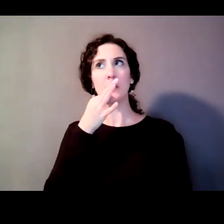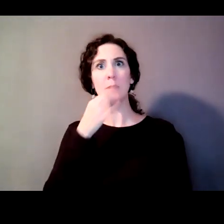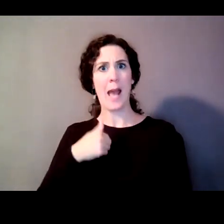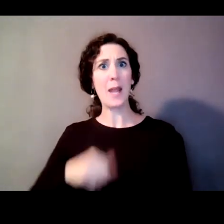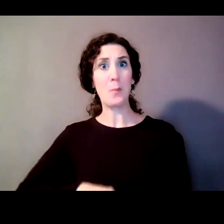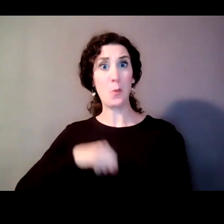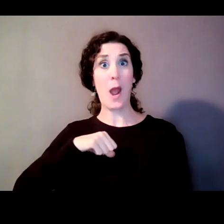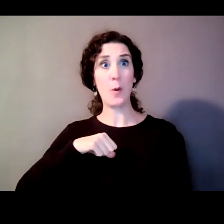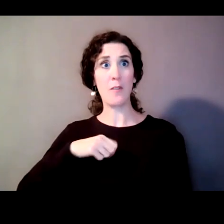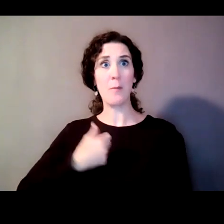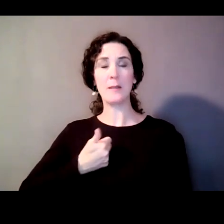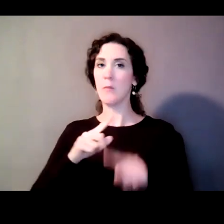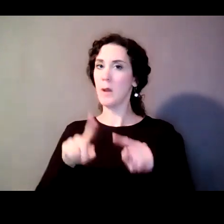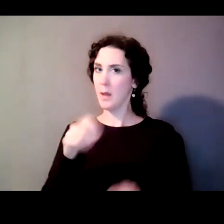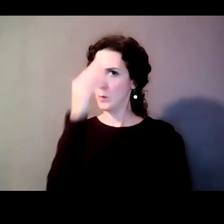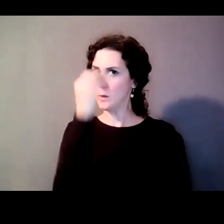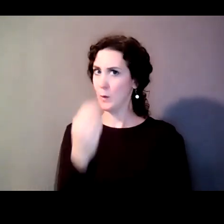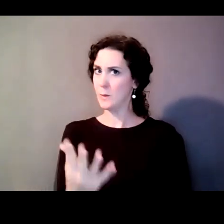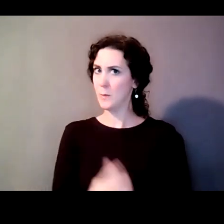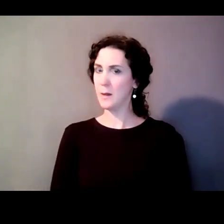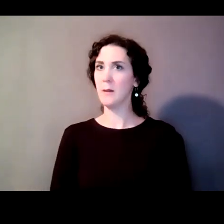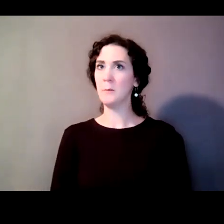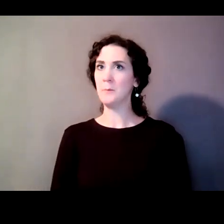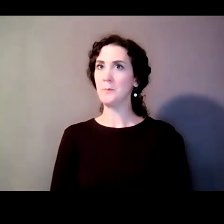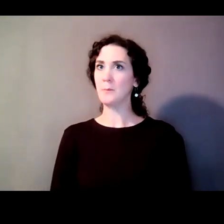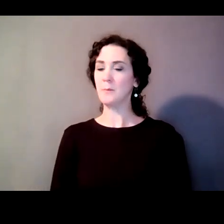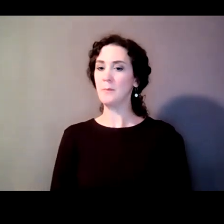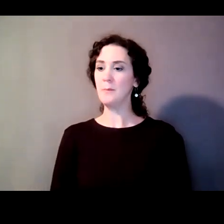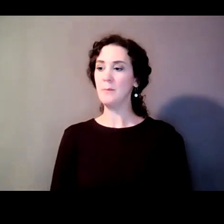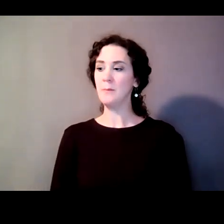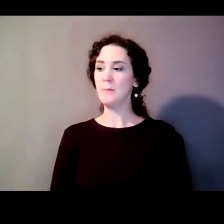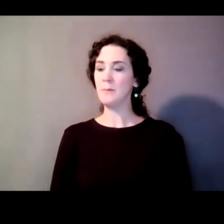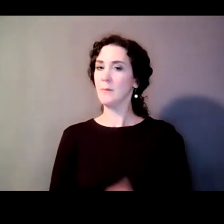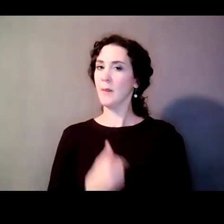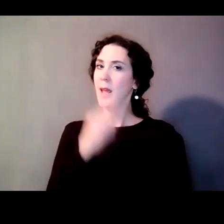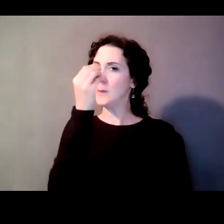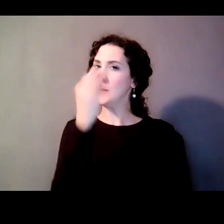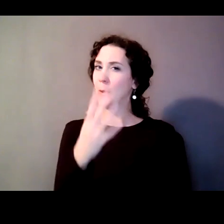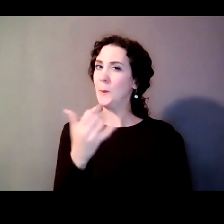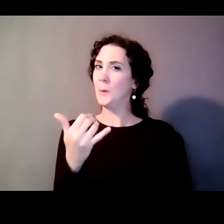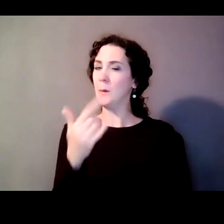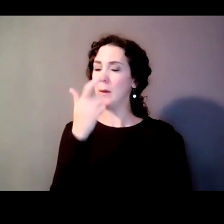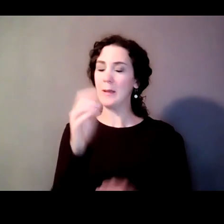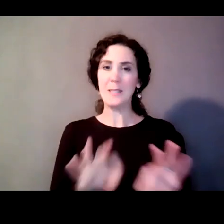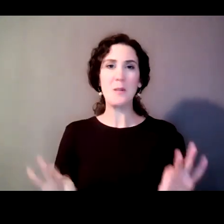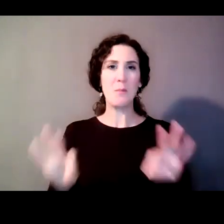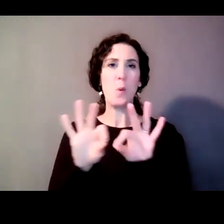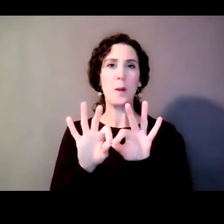but I have to tell you something right off the start here because I think it's important,